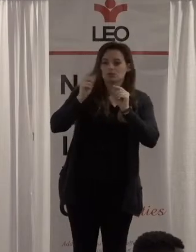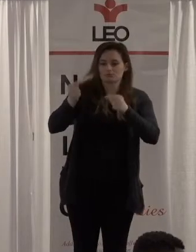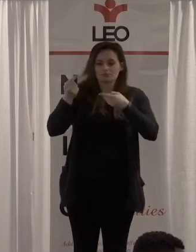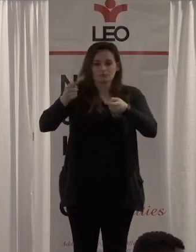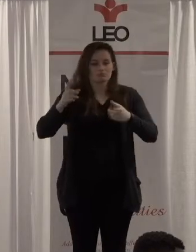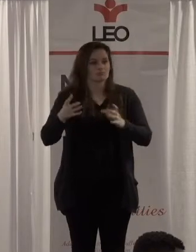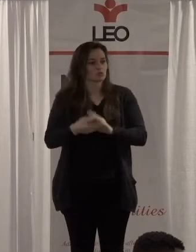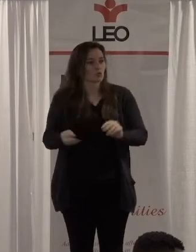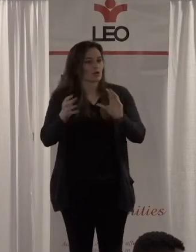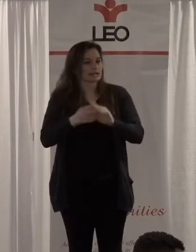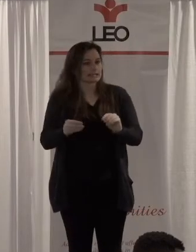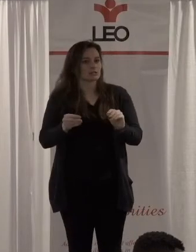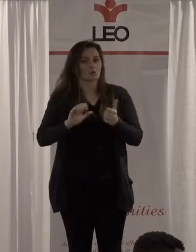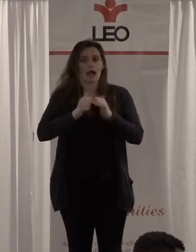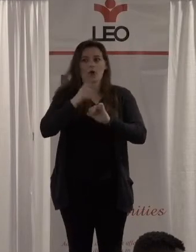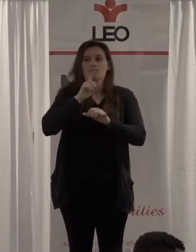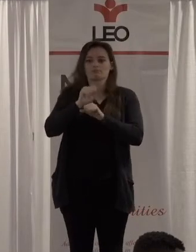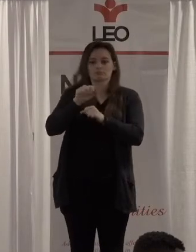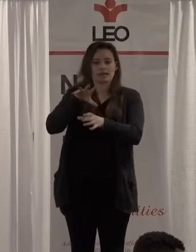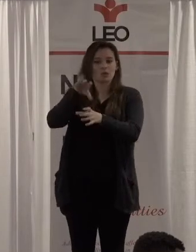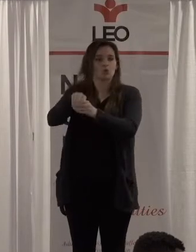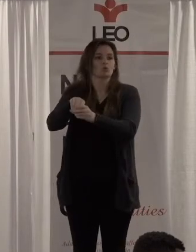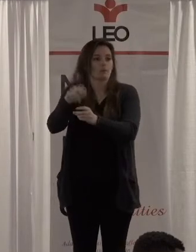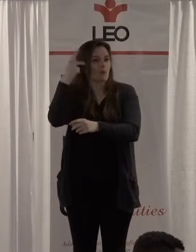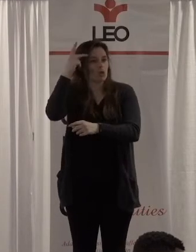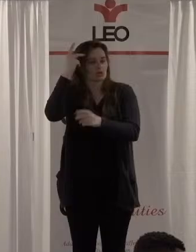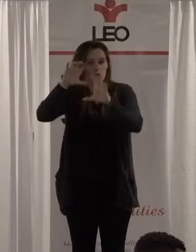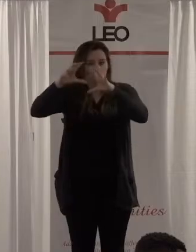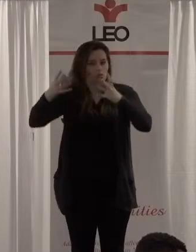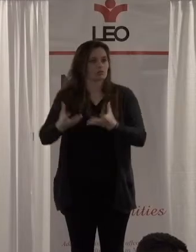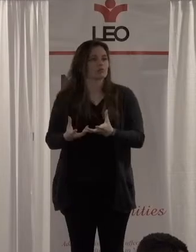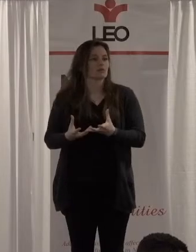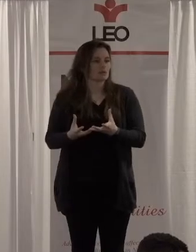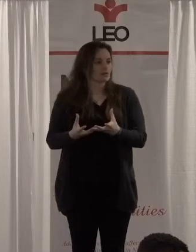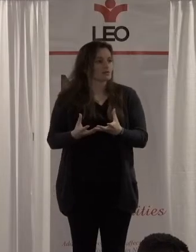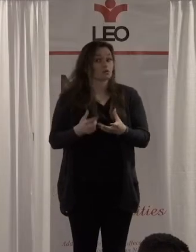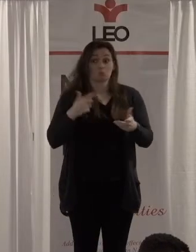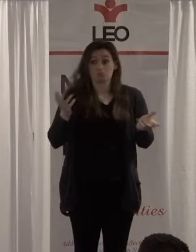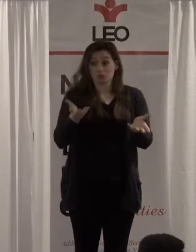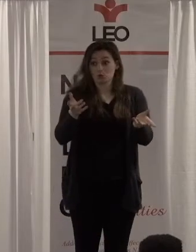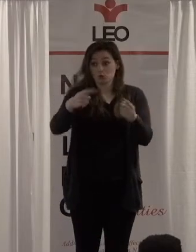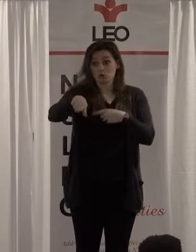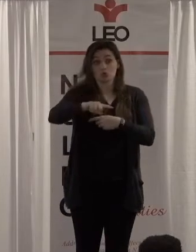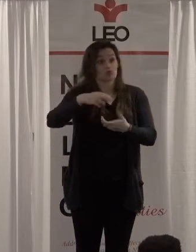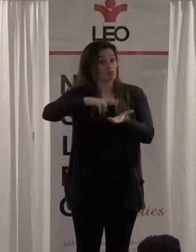IN THE WORLD OF POLITICS. SO I ENCOURAGE YOU TO REGISTER FOR THAT PANEL DISCUSSION